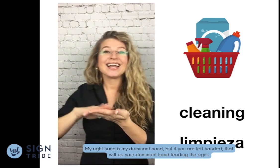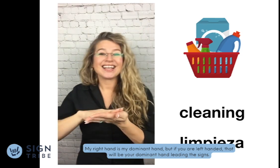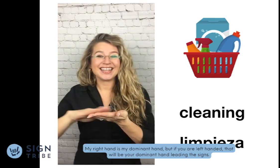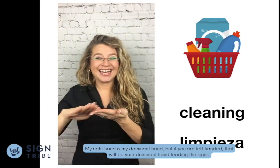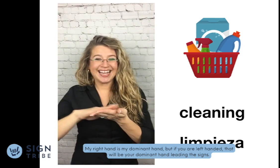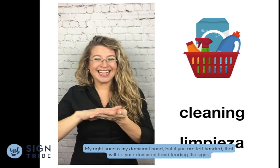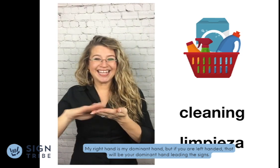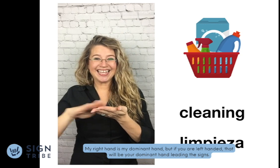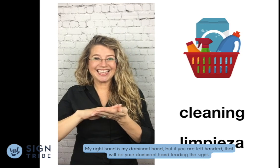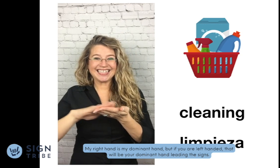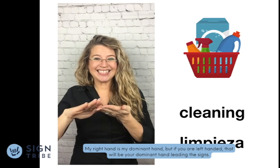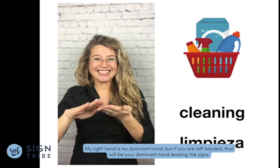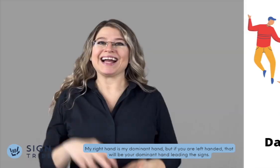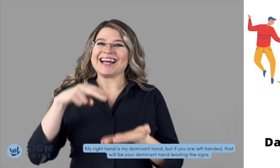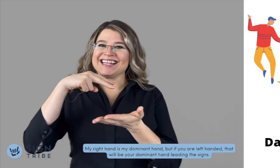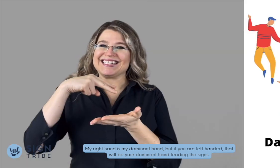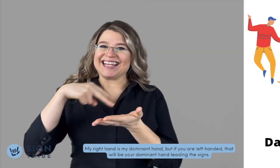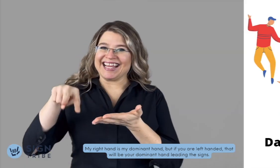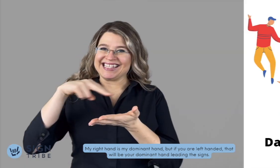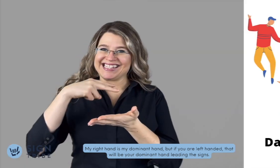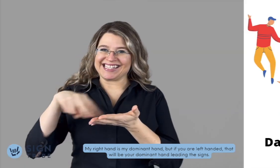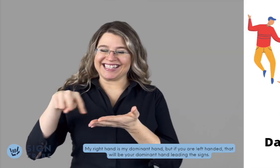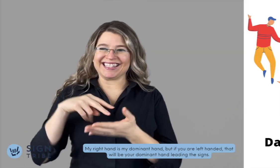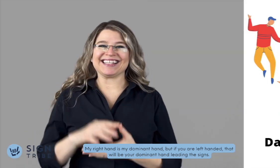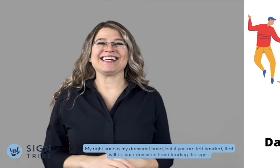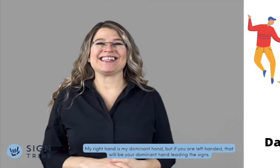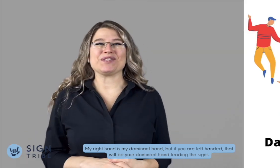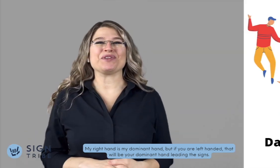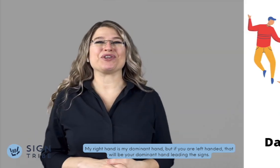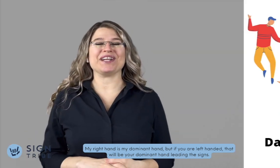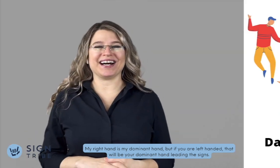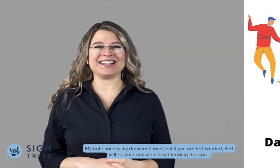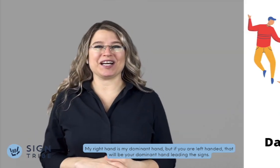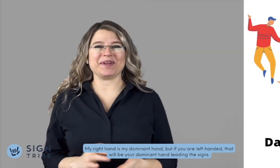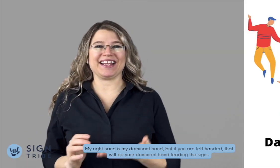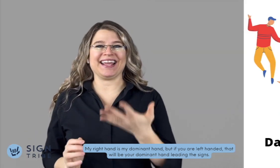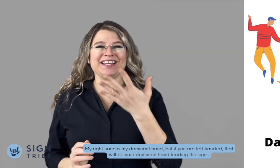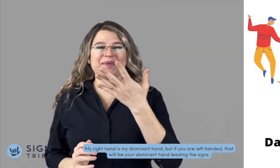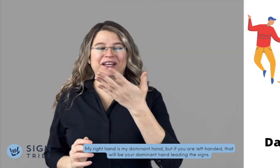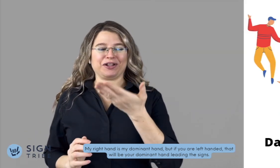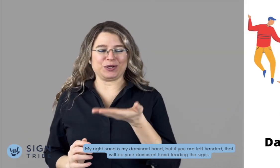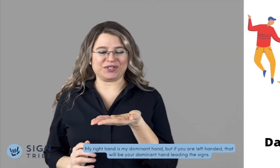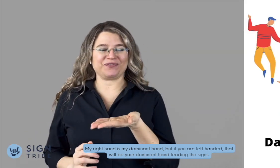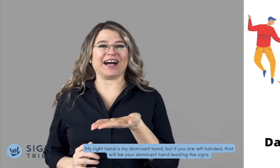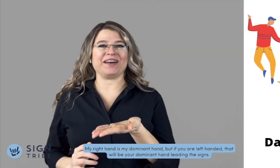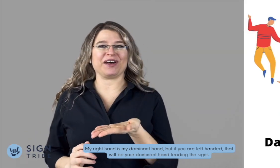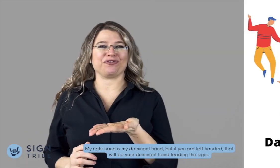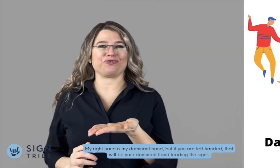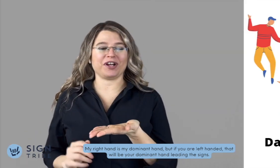Cleaning. Dance. So, with your non dominant hand, make a closed five out in front of you,